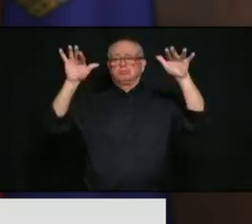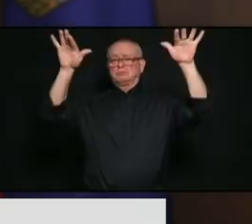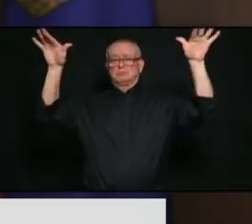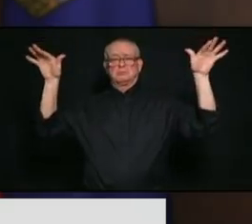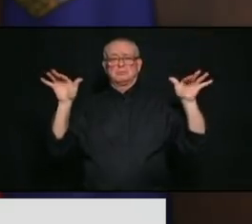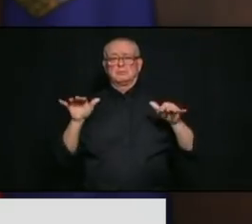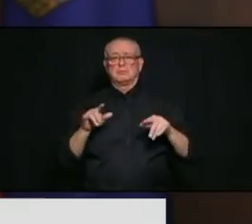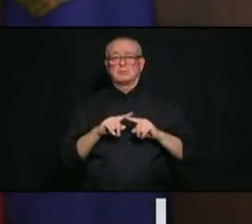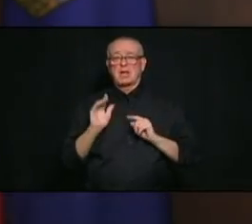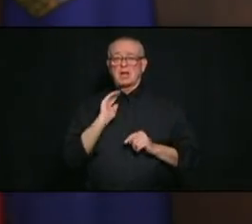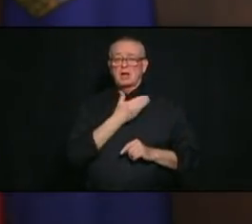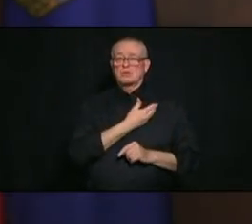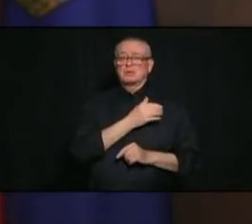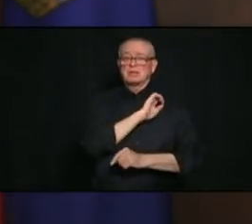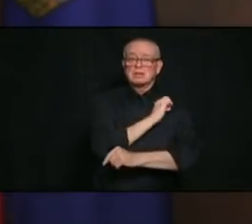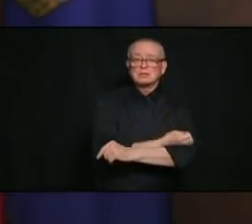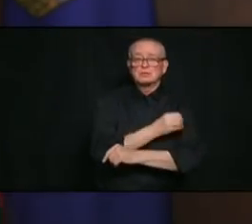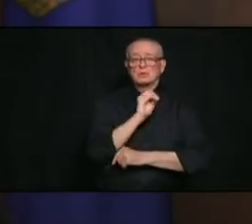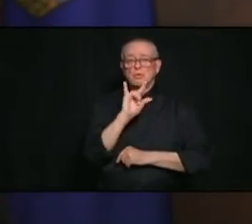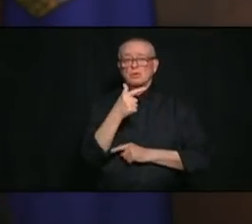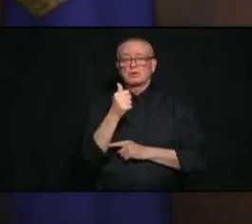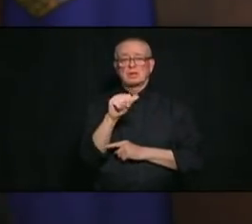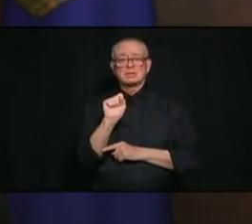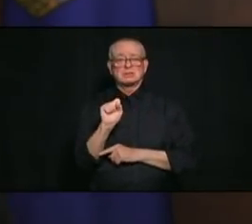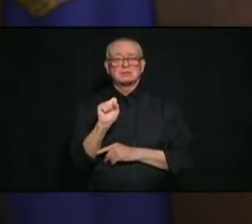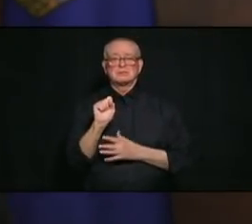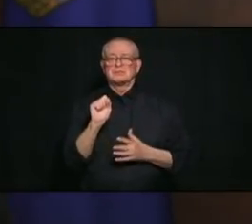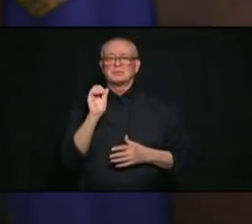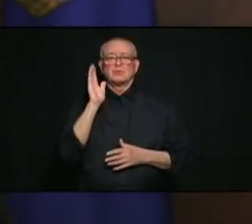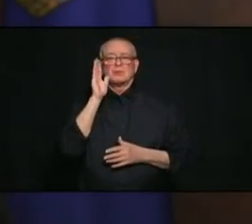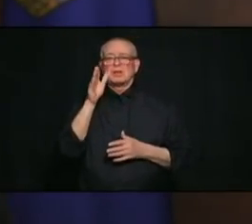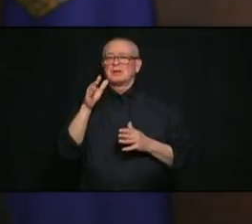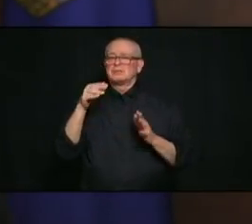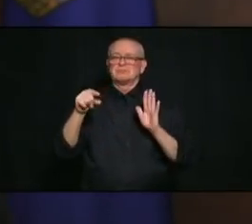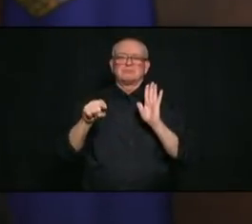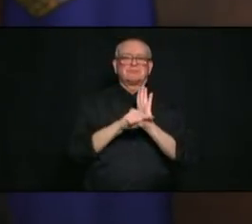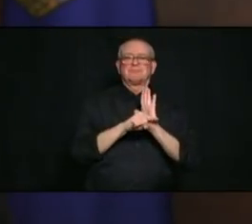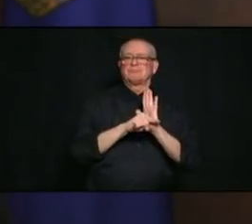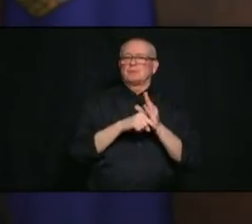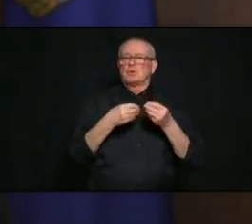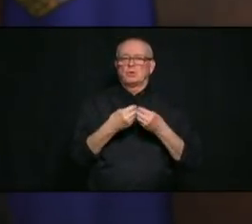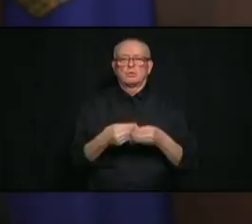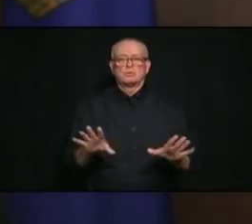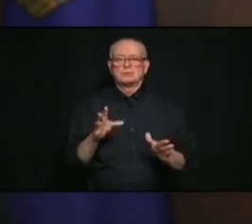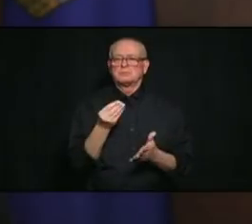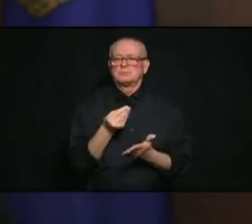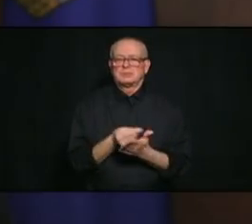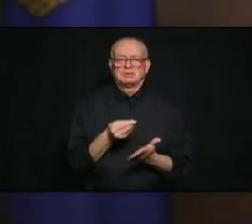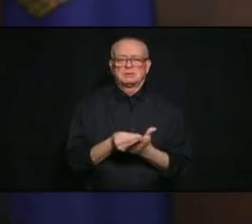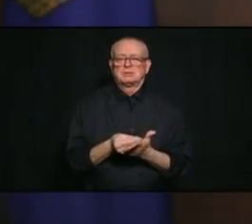NEGATIVE PRICES. WE'LL BE PAYING PEOPLE TO TAKEAWAY OUR ENERGY.